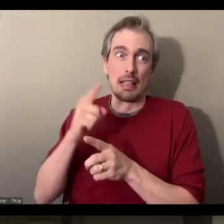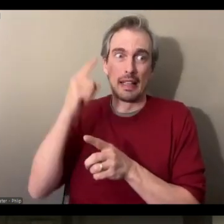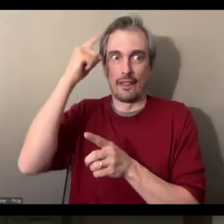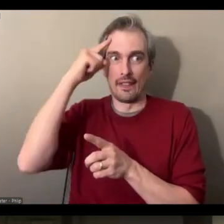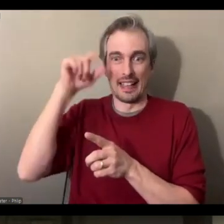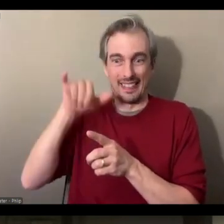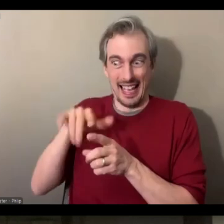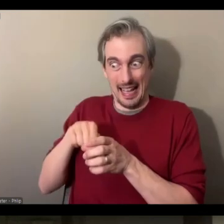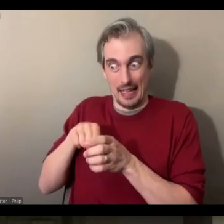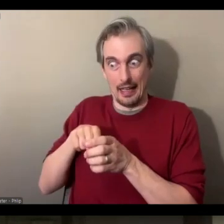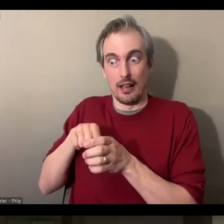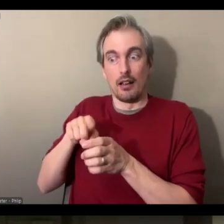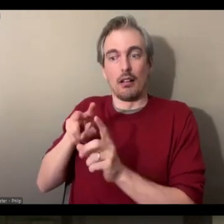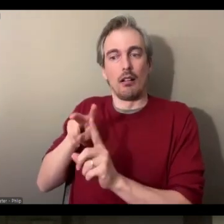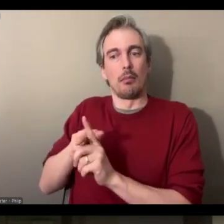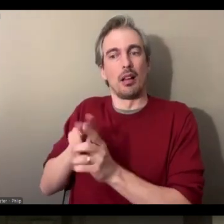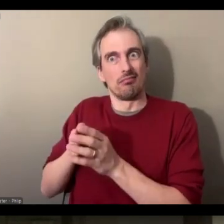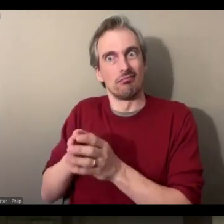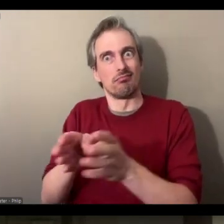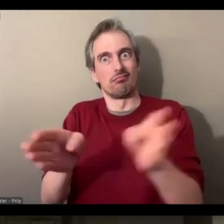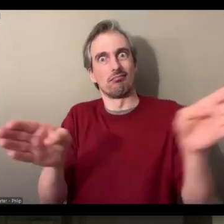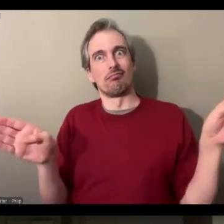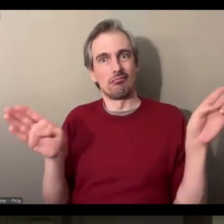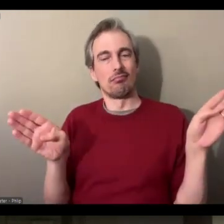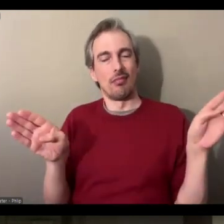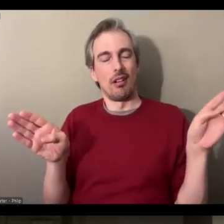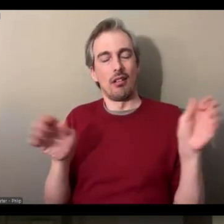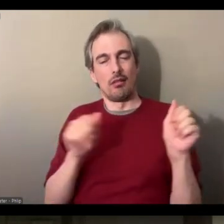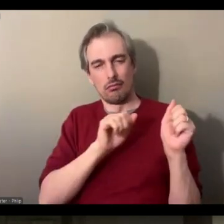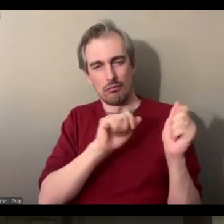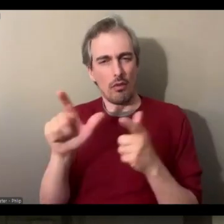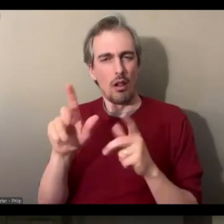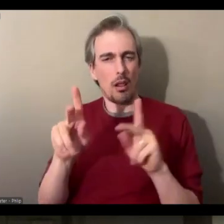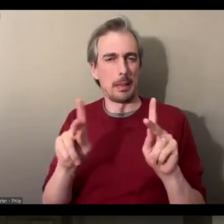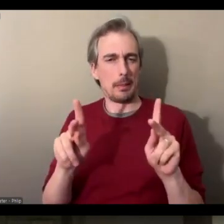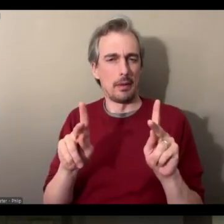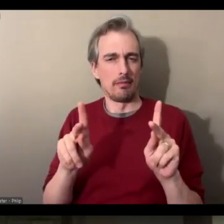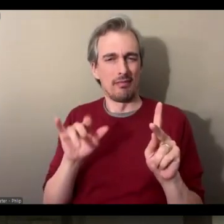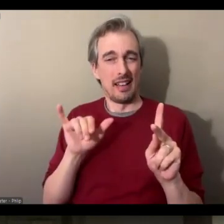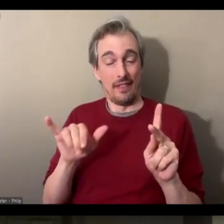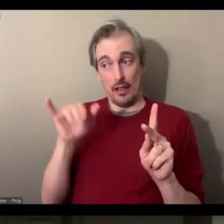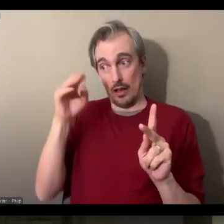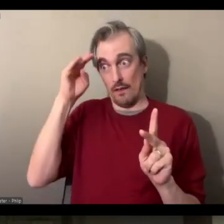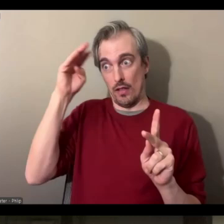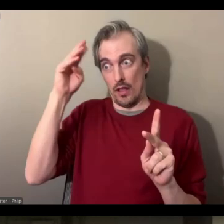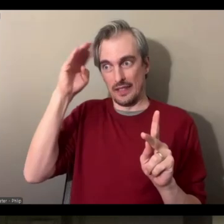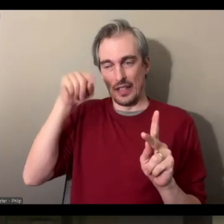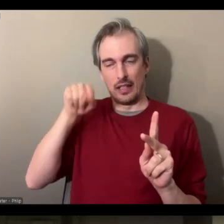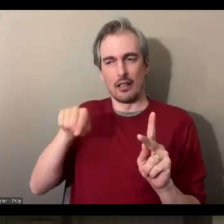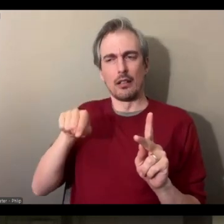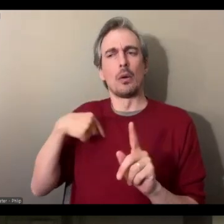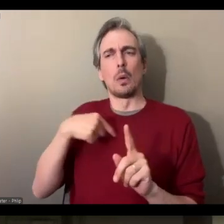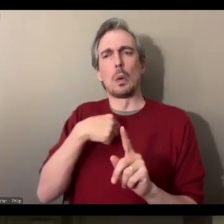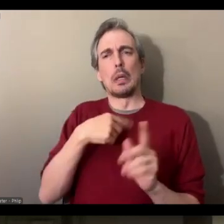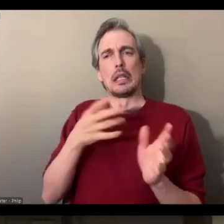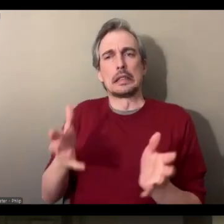way we try and sort of push our clients along to think about accessibility as well. And as I said,